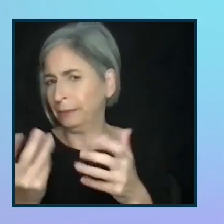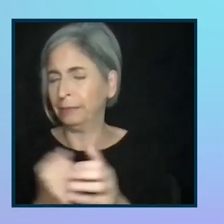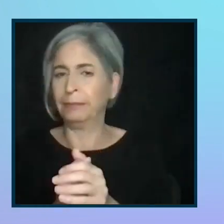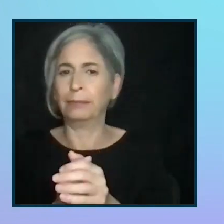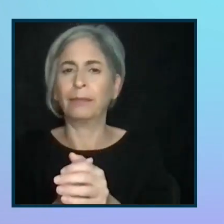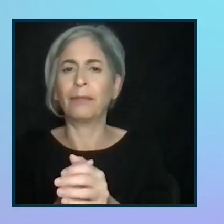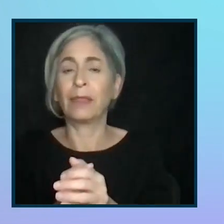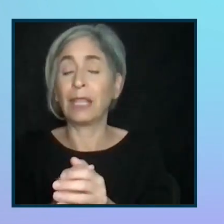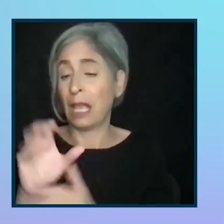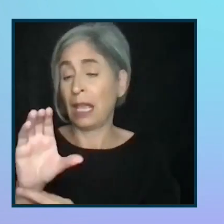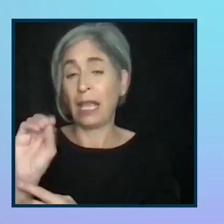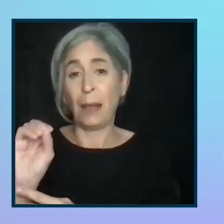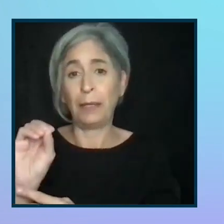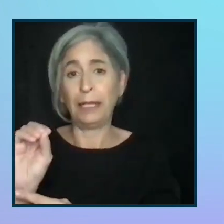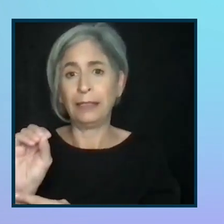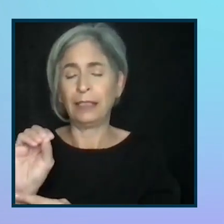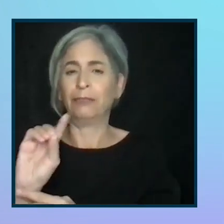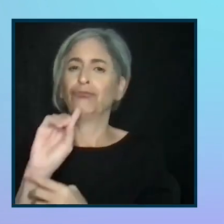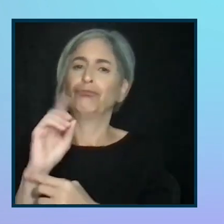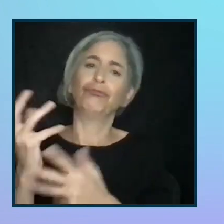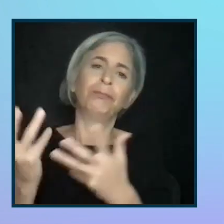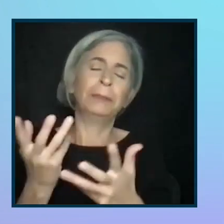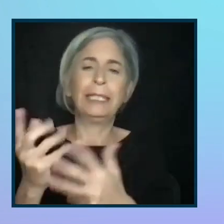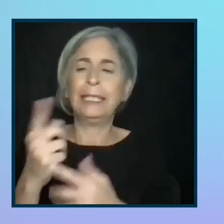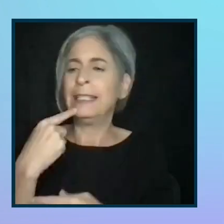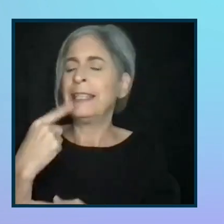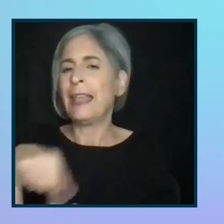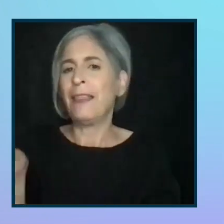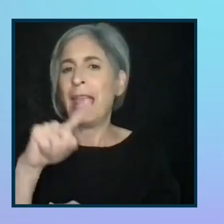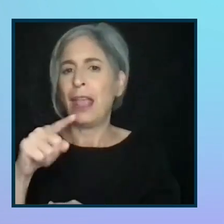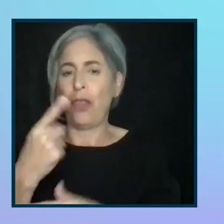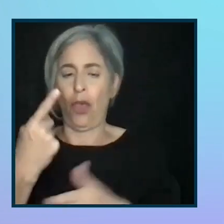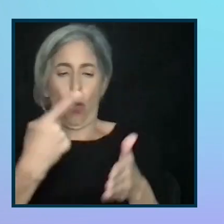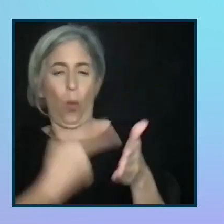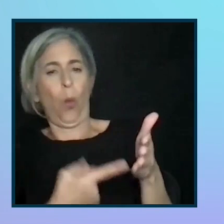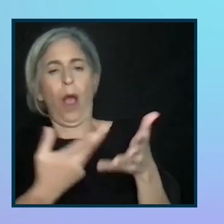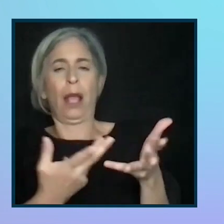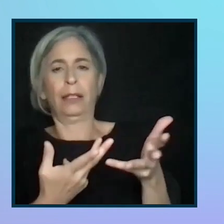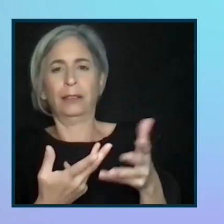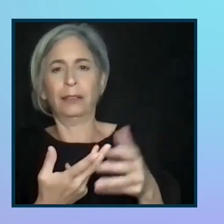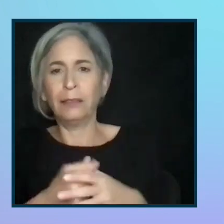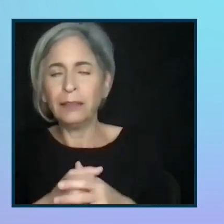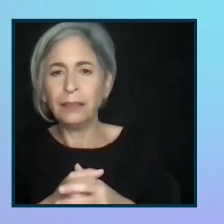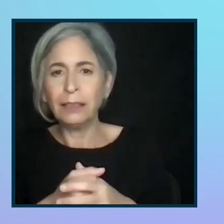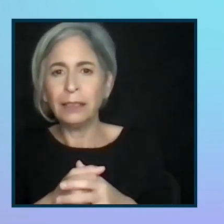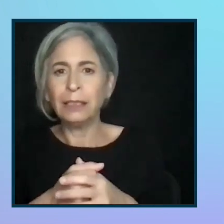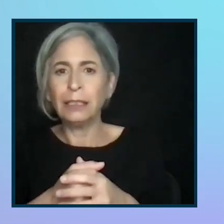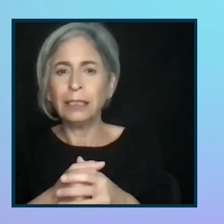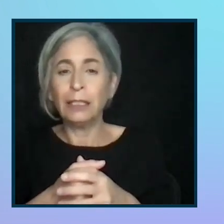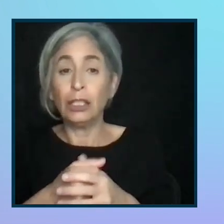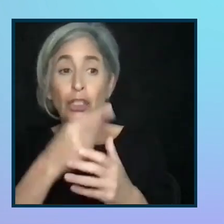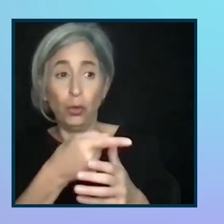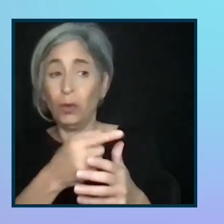companies that are pretty trivial say they're the what the change they're seeking to make, is to turn non-customers into customers